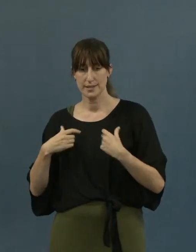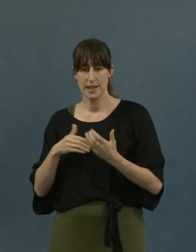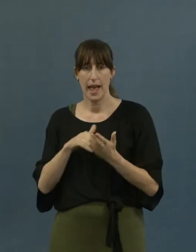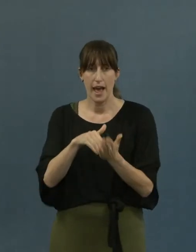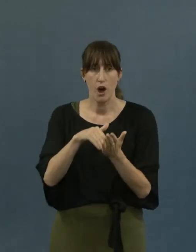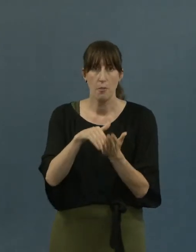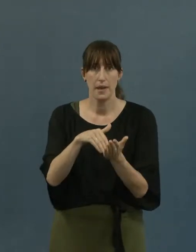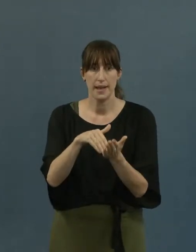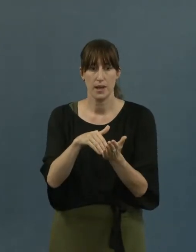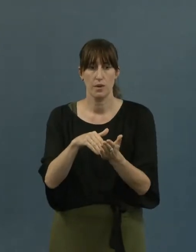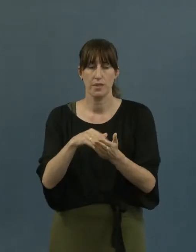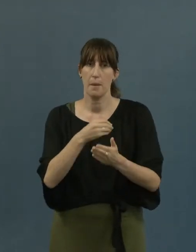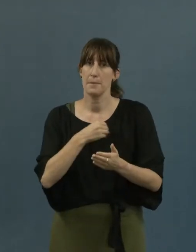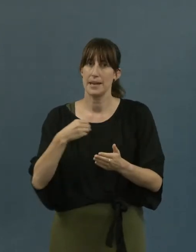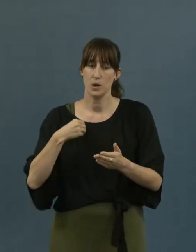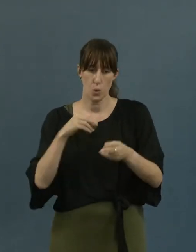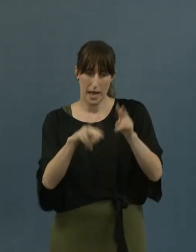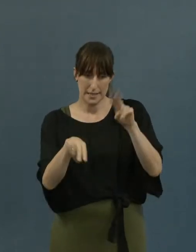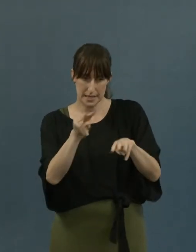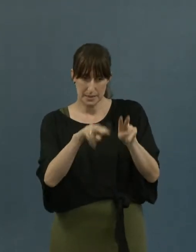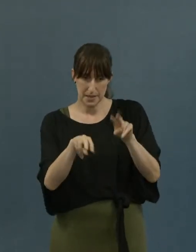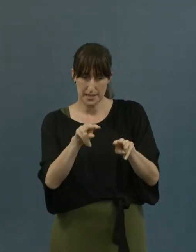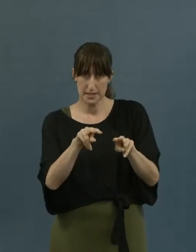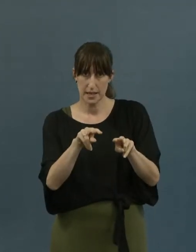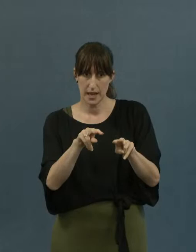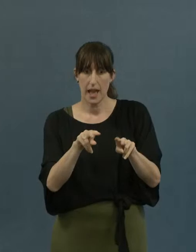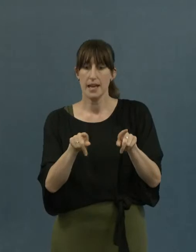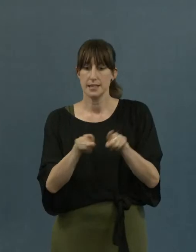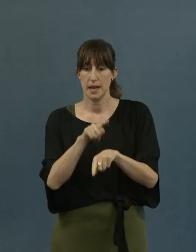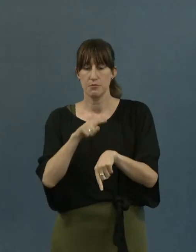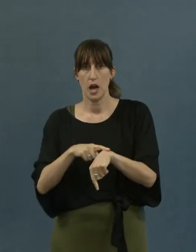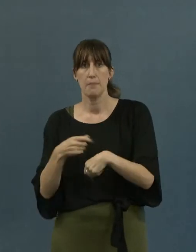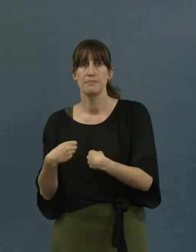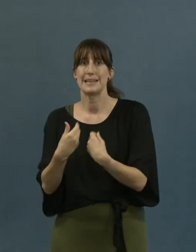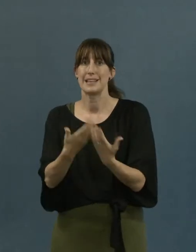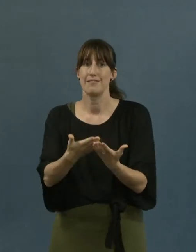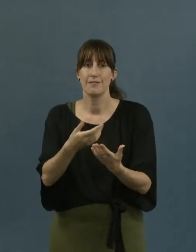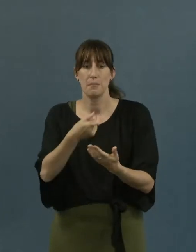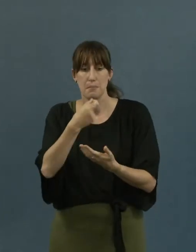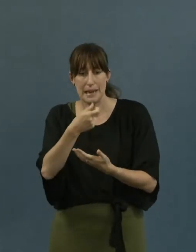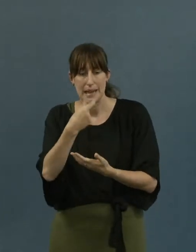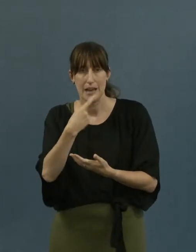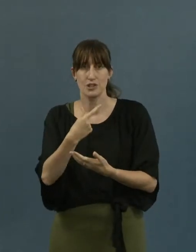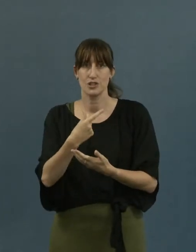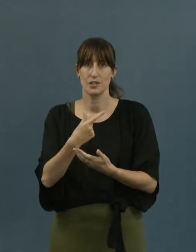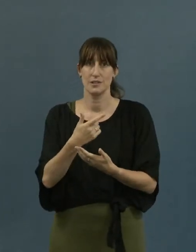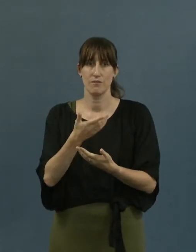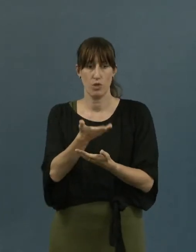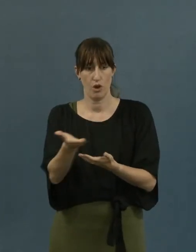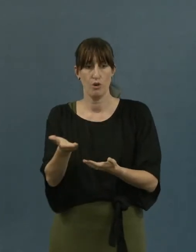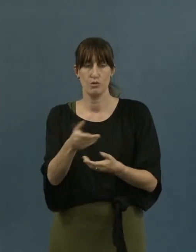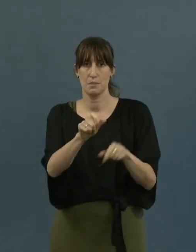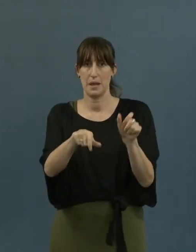of the more remote areas of Tairafiti we're seeing welfare providers assisting with the